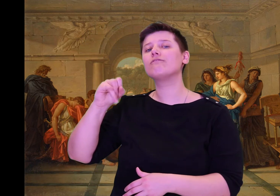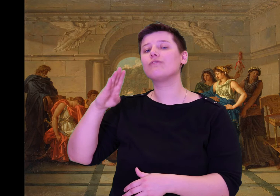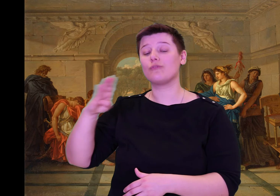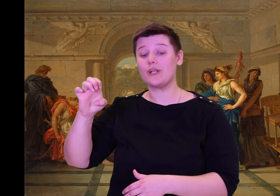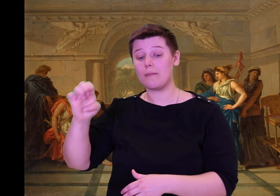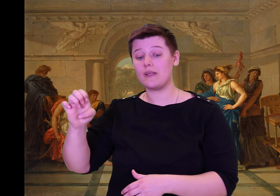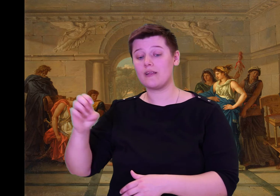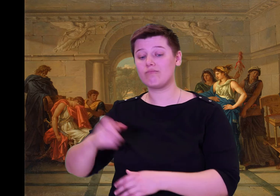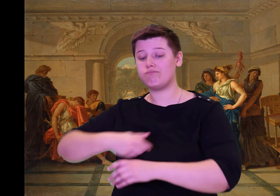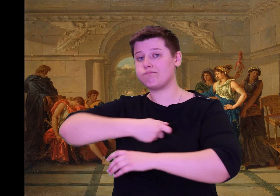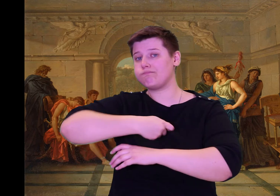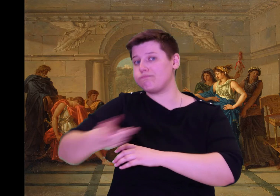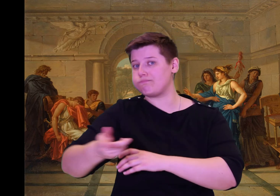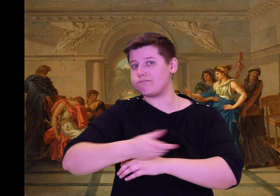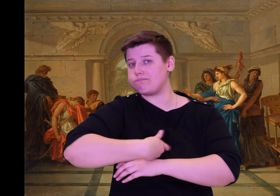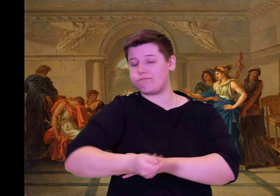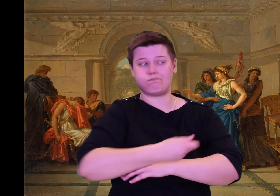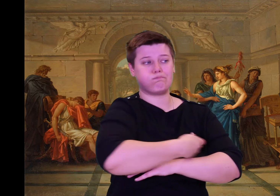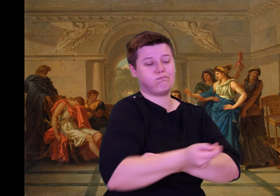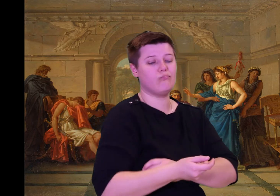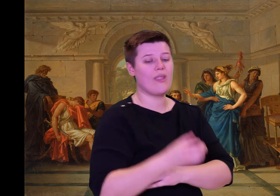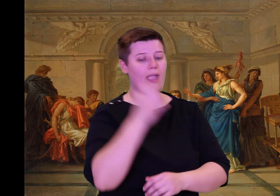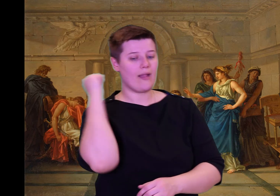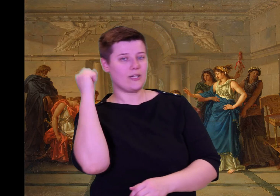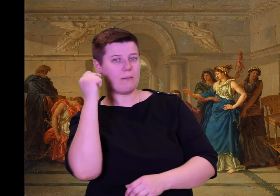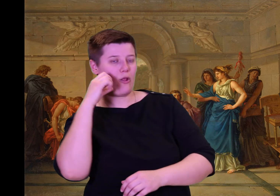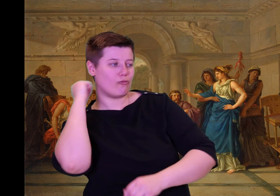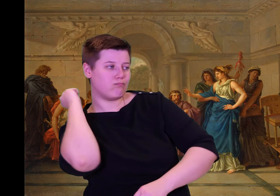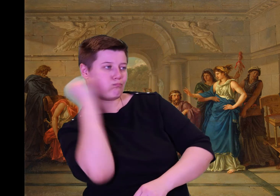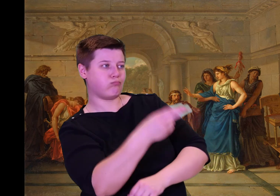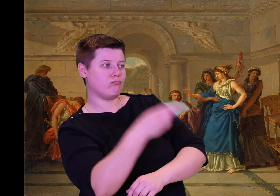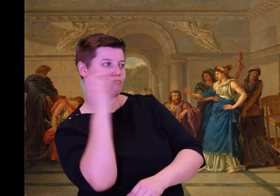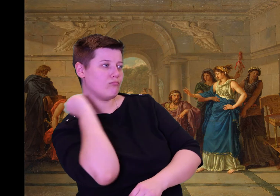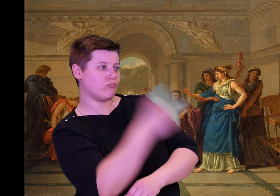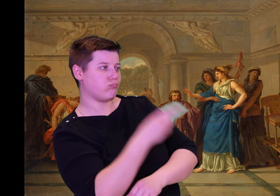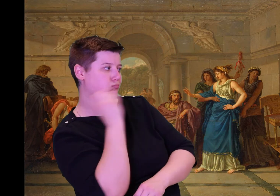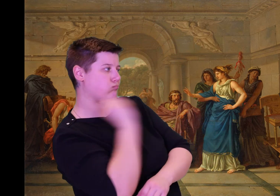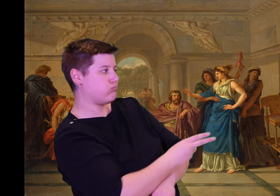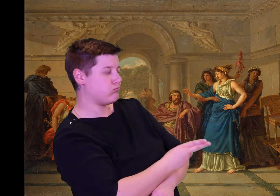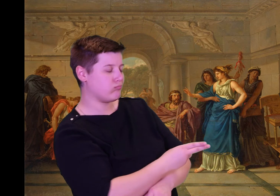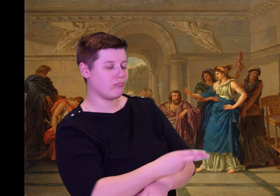throwing discuses and spears out on the playing field. The two chief suitors were